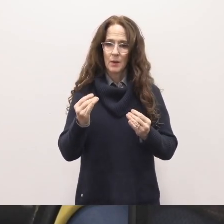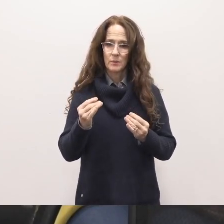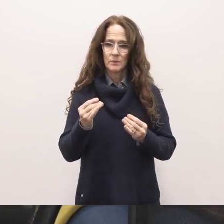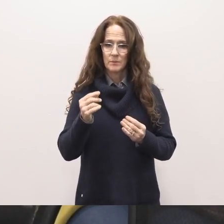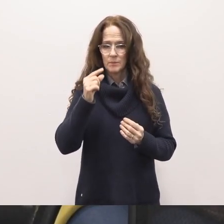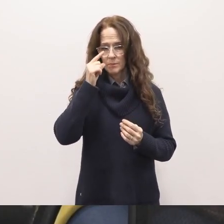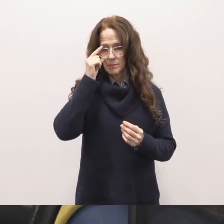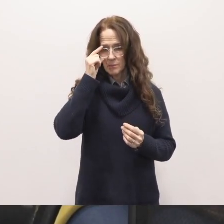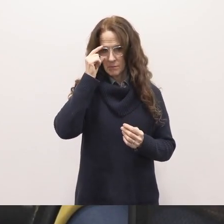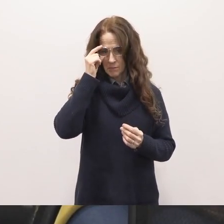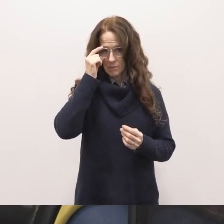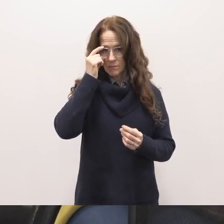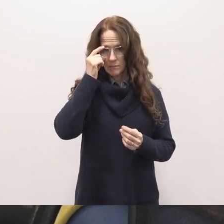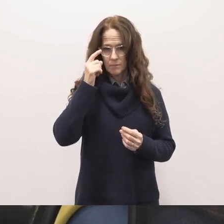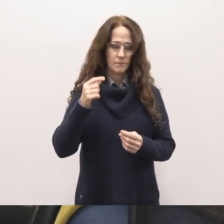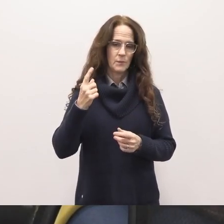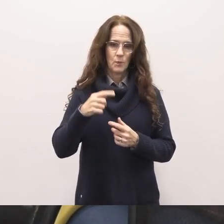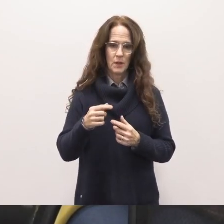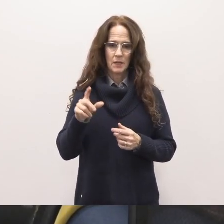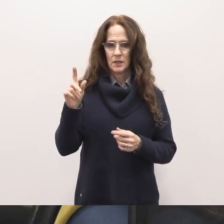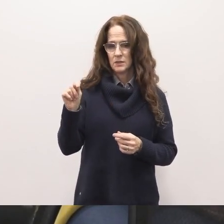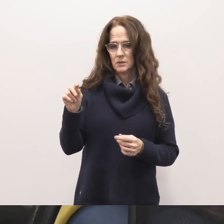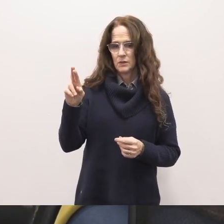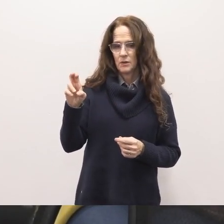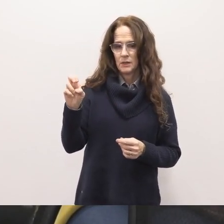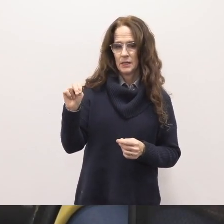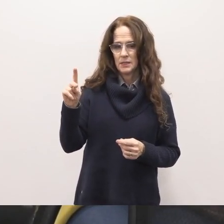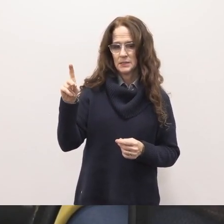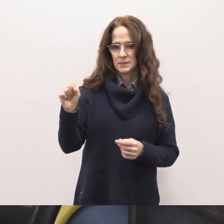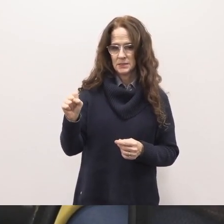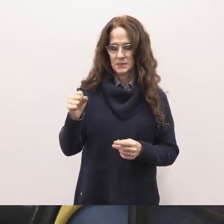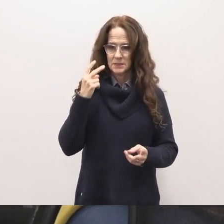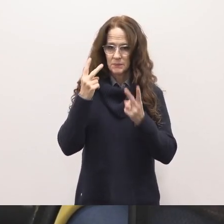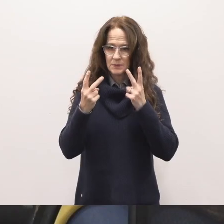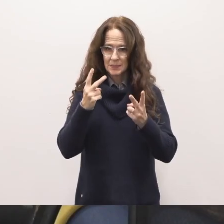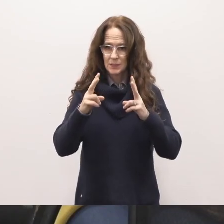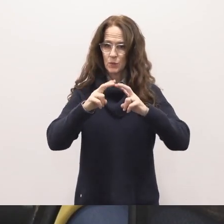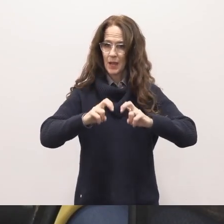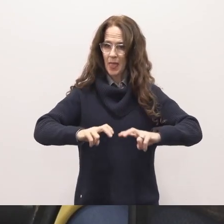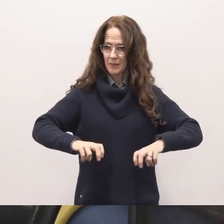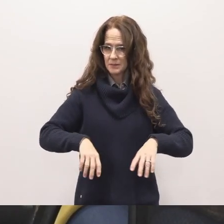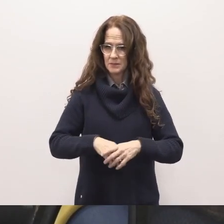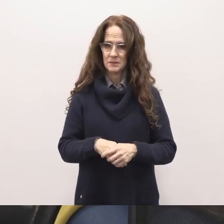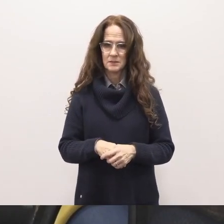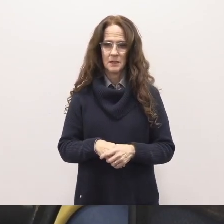you know, what kind of trends are we seeing when we do analysis. So we've issued, so the result of all